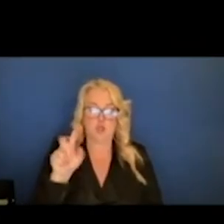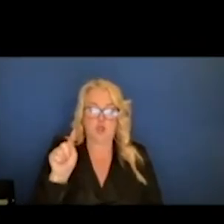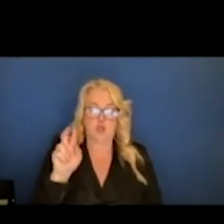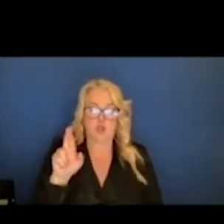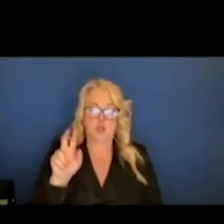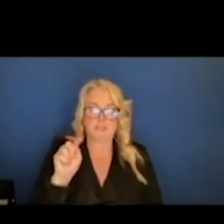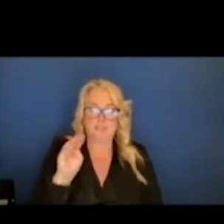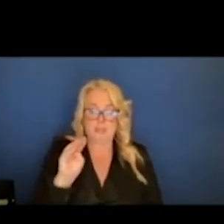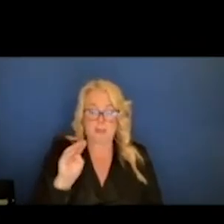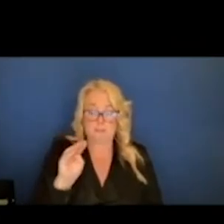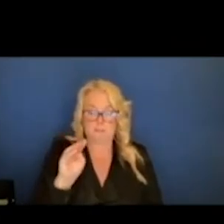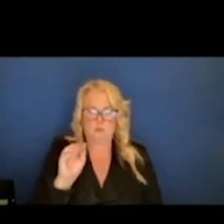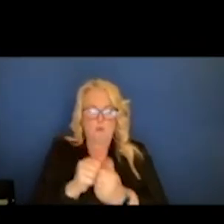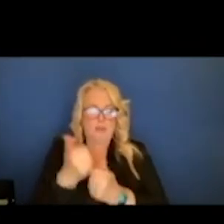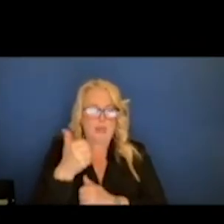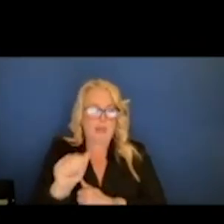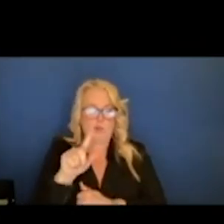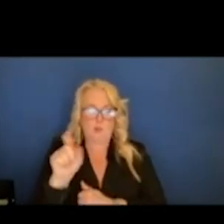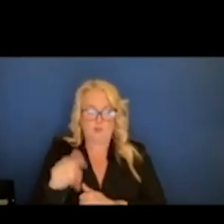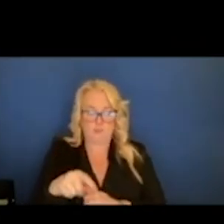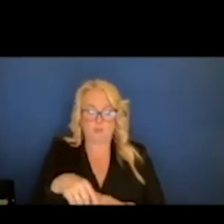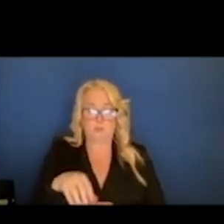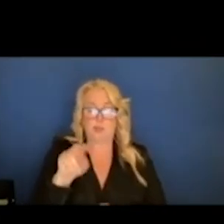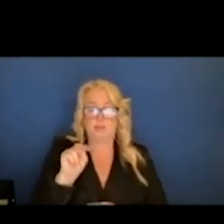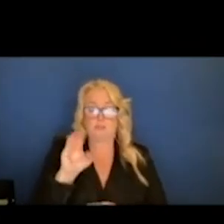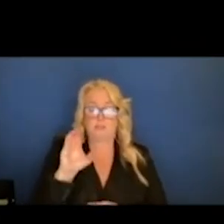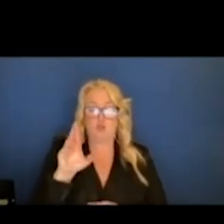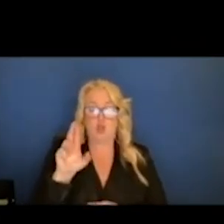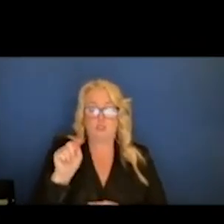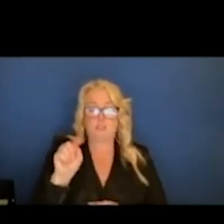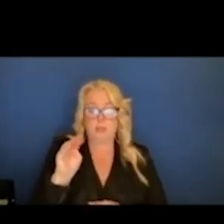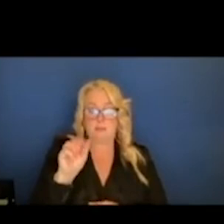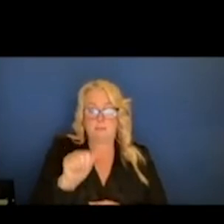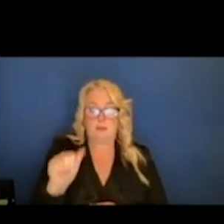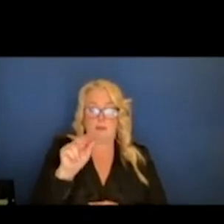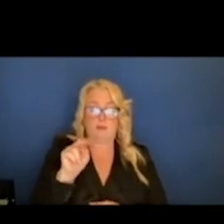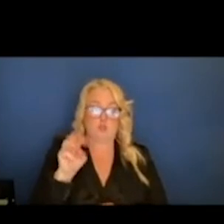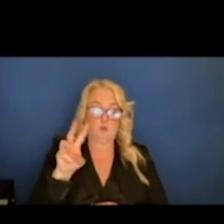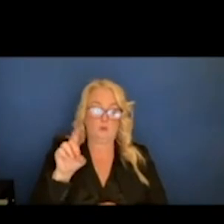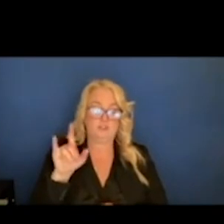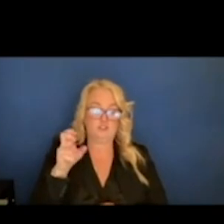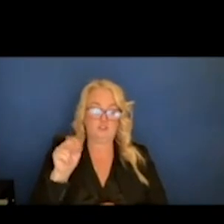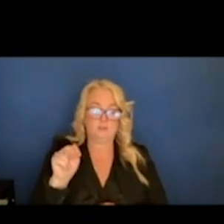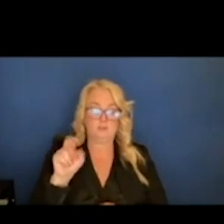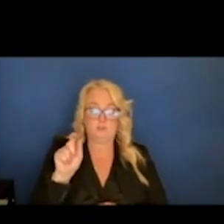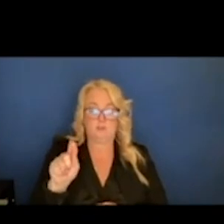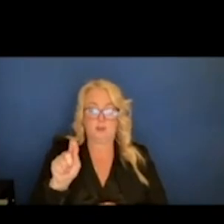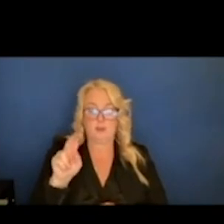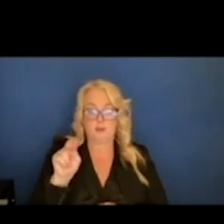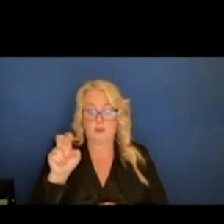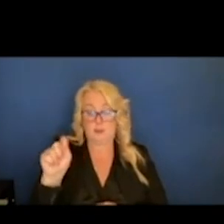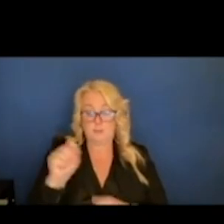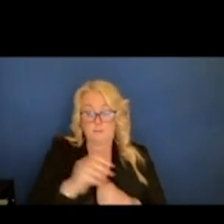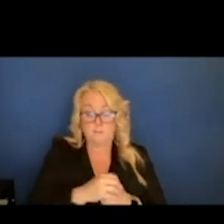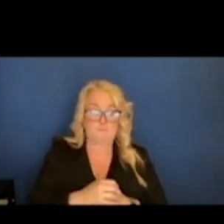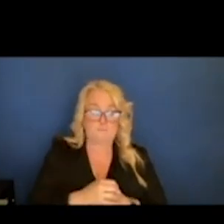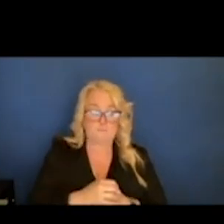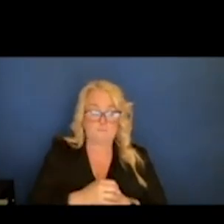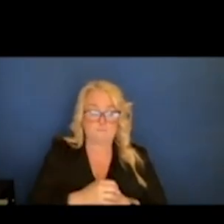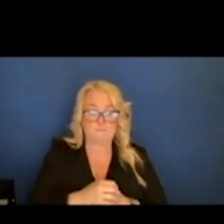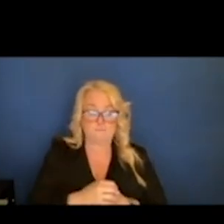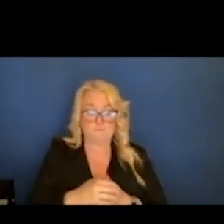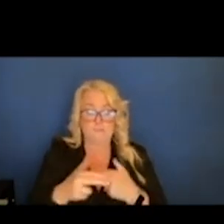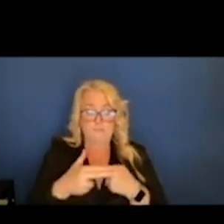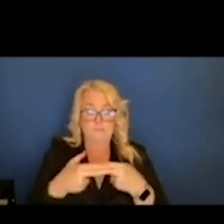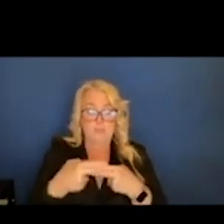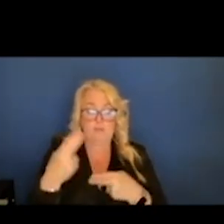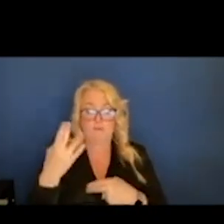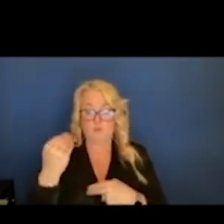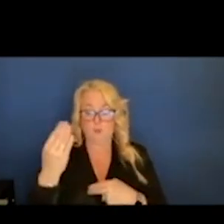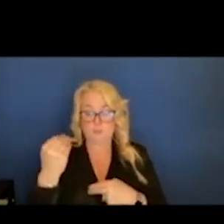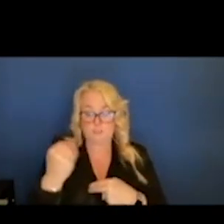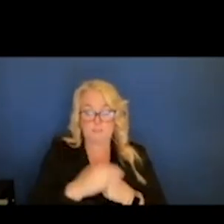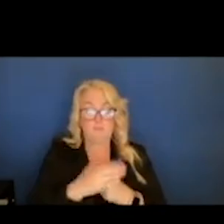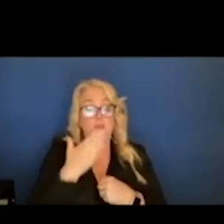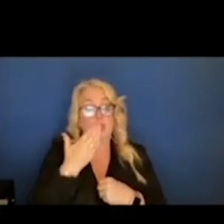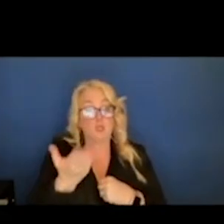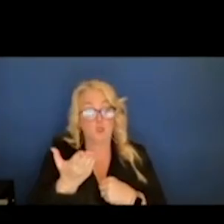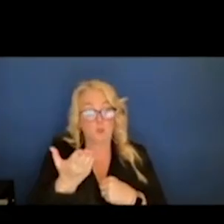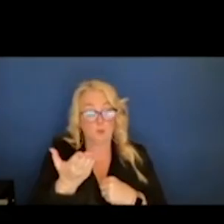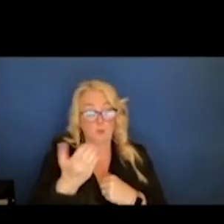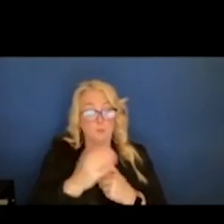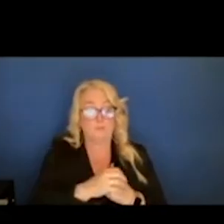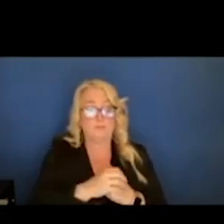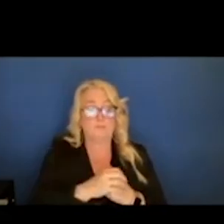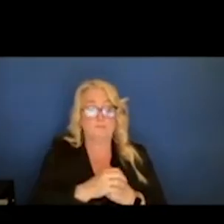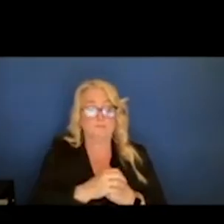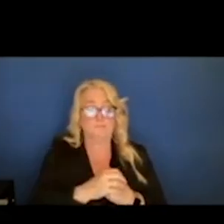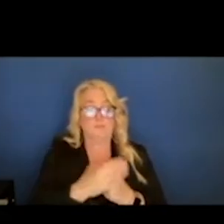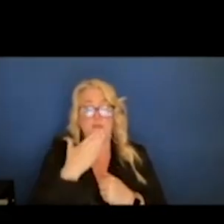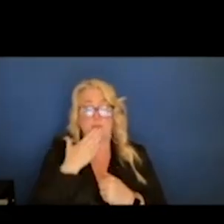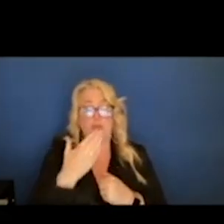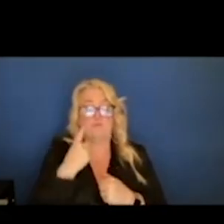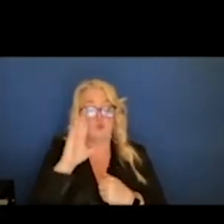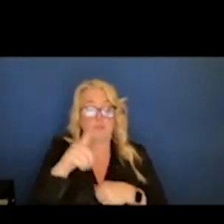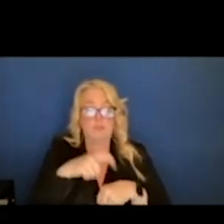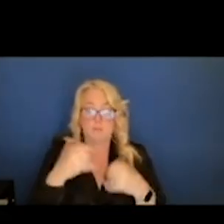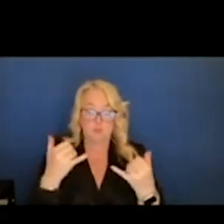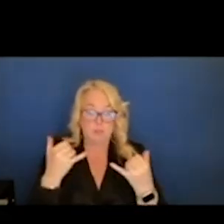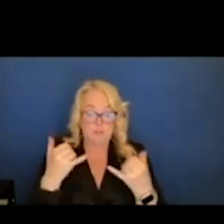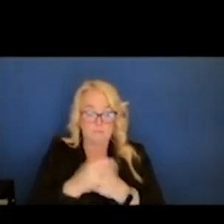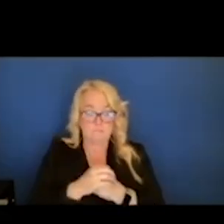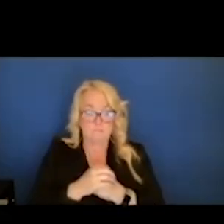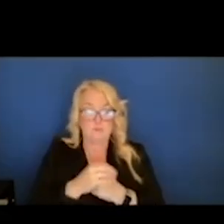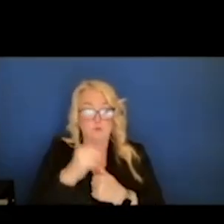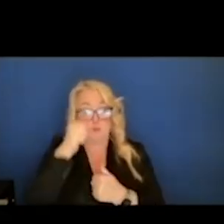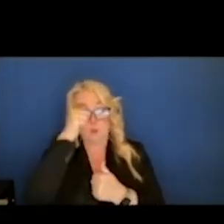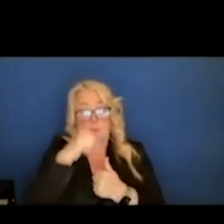with any questions at NCRTM@neweditions.net. Slide 14. Thank you for your time today. Remember,